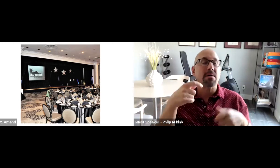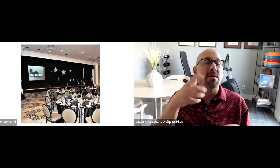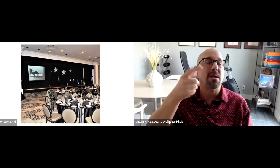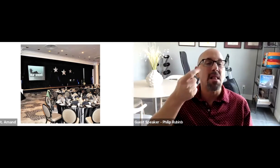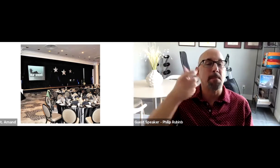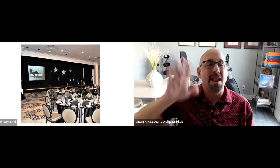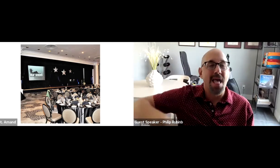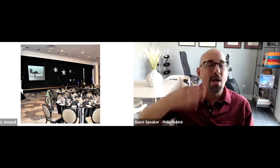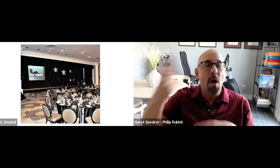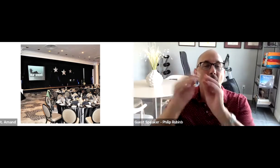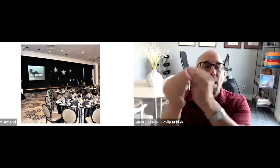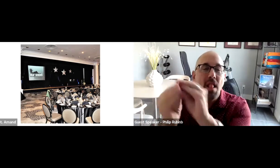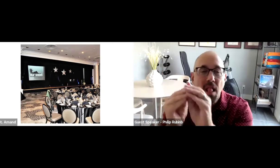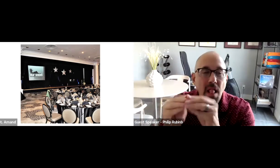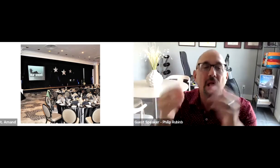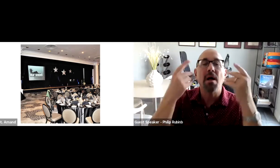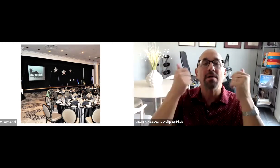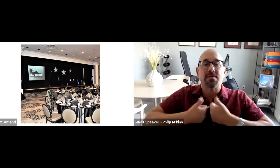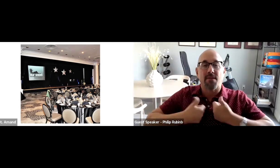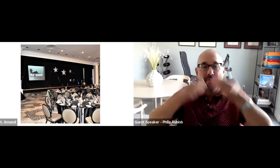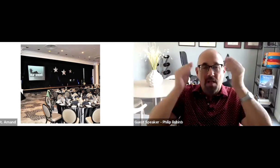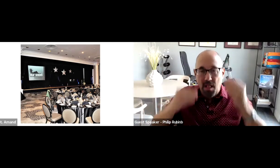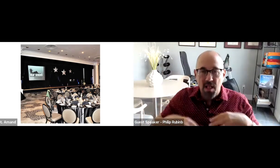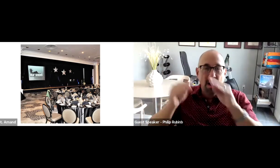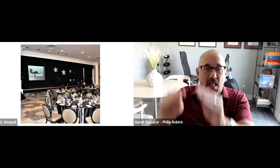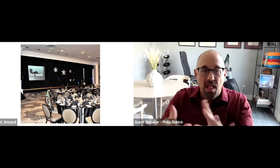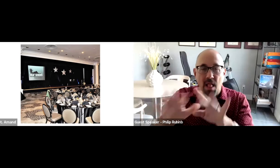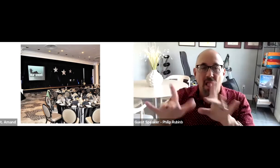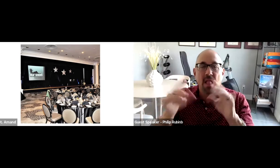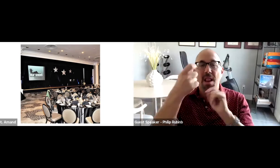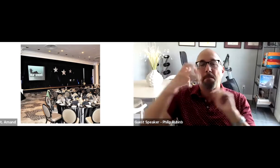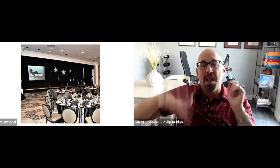And it was really funny because Guy wheeled in his father,